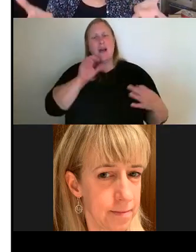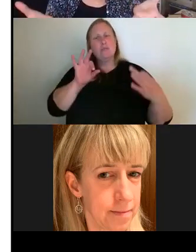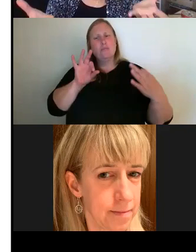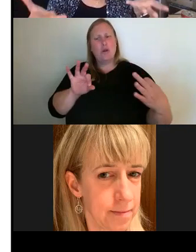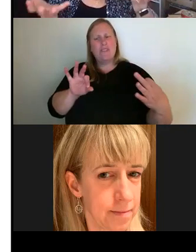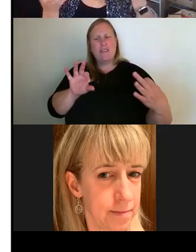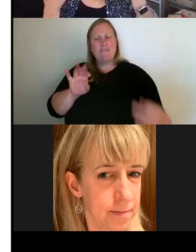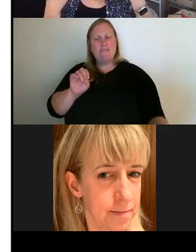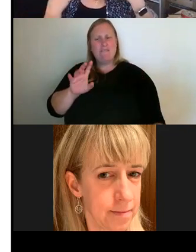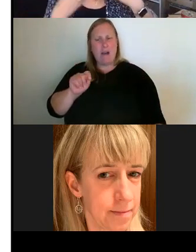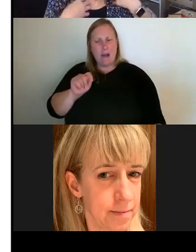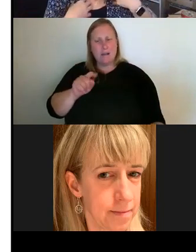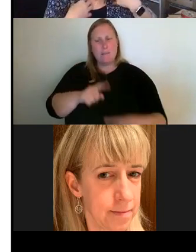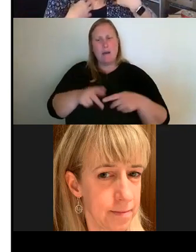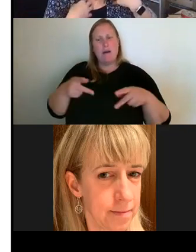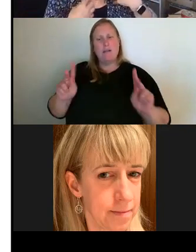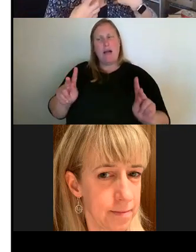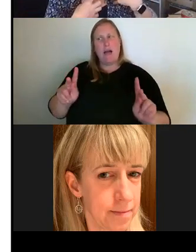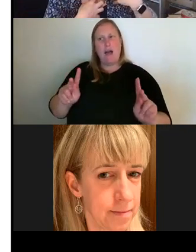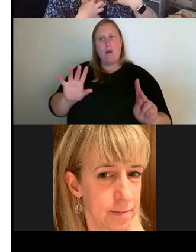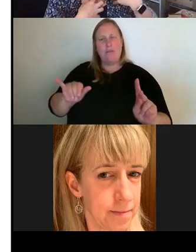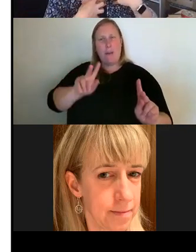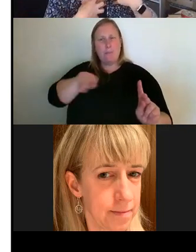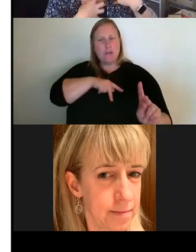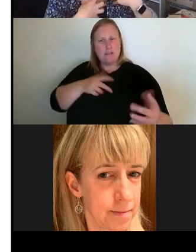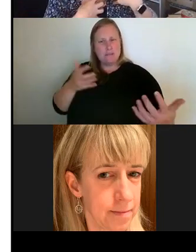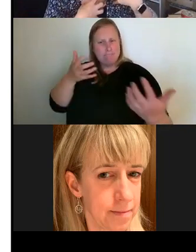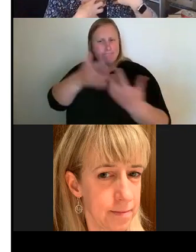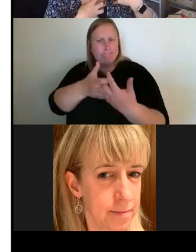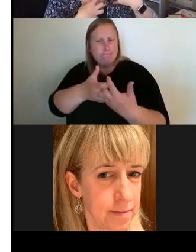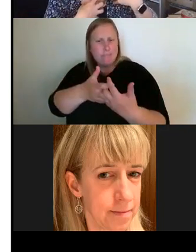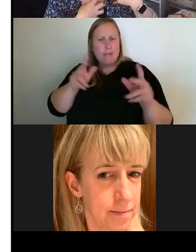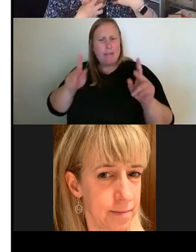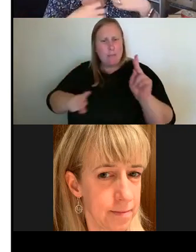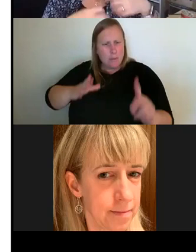but allow that personalization so if the person knows the font they read best in, they can